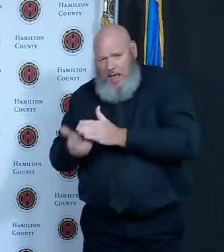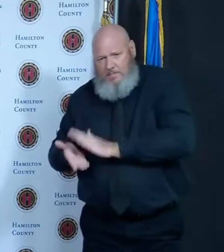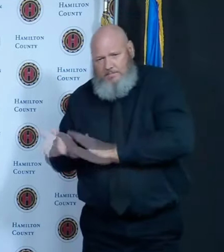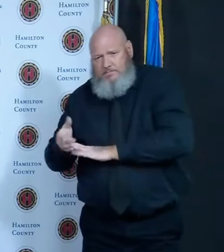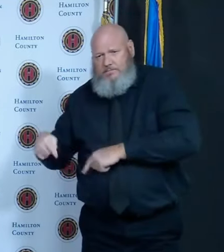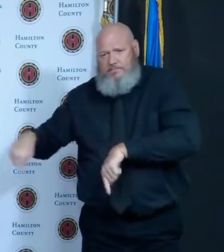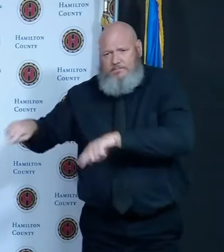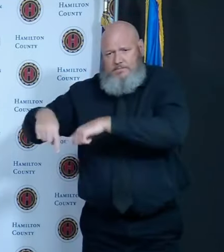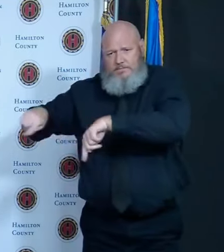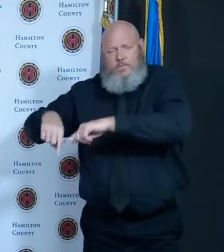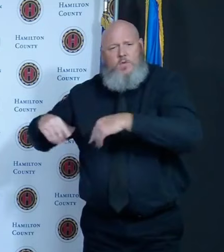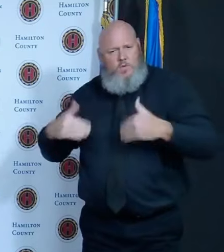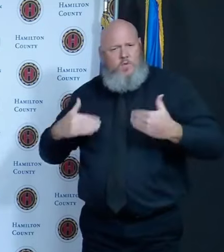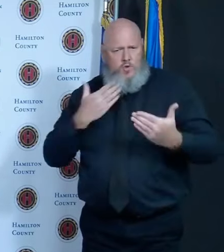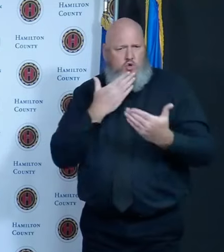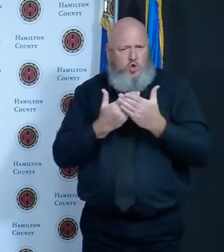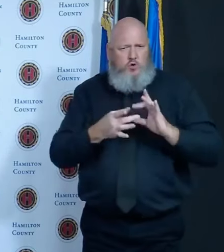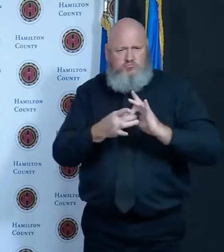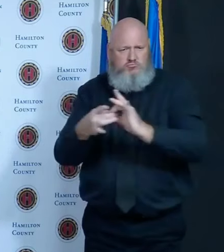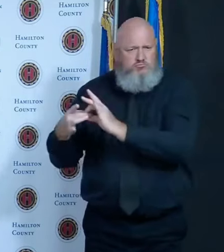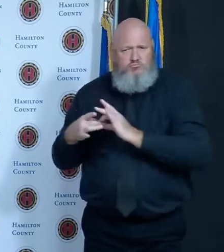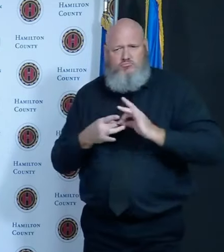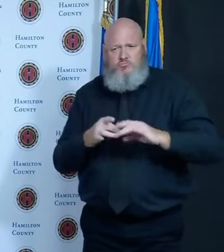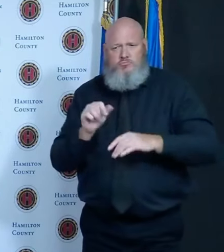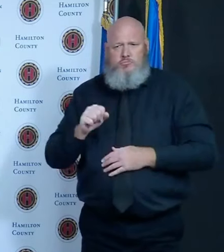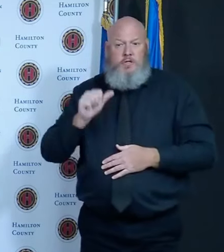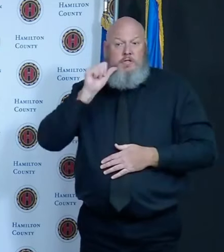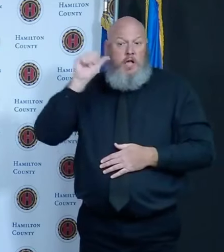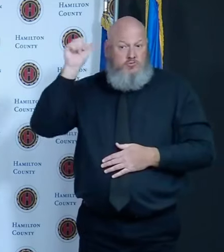to see the news yesterday that Cincinnati is number six on the list of